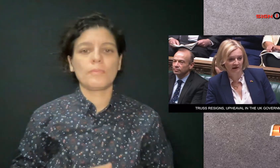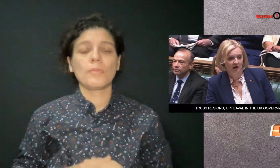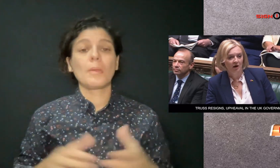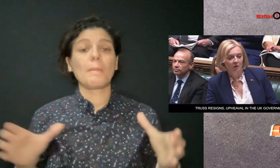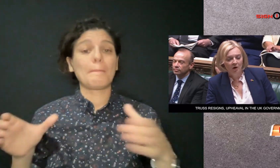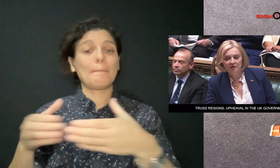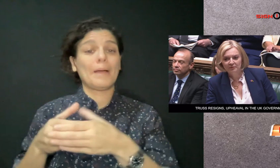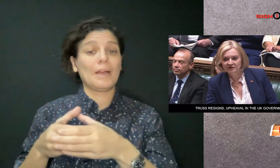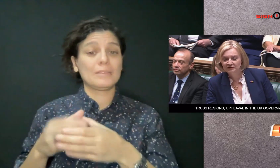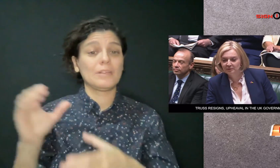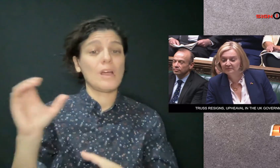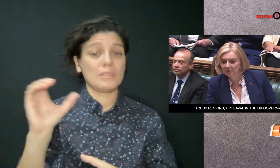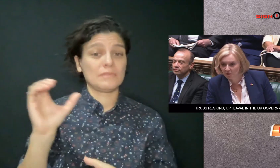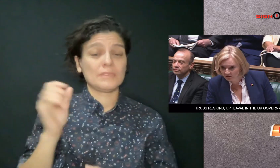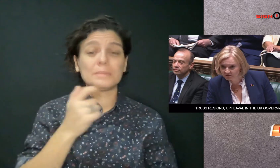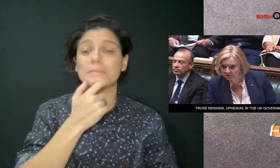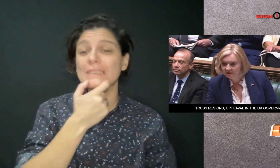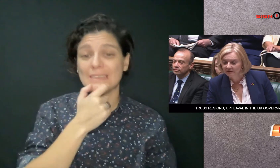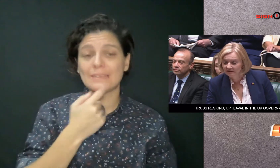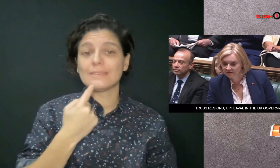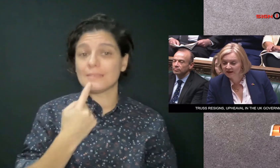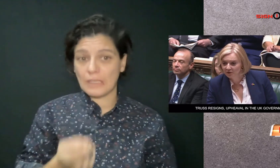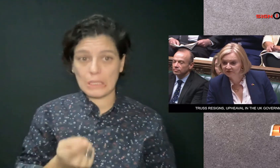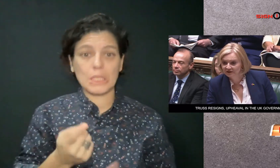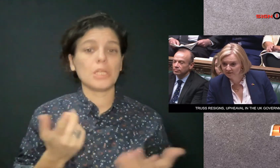Britain's conservative party says it will have a